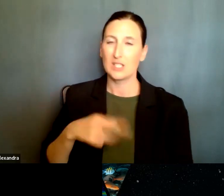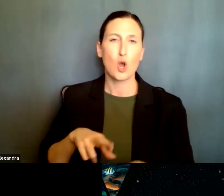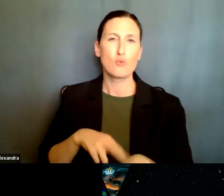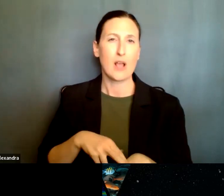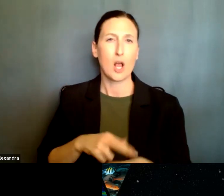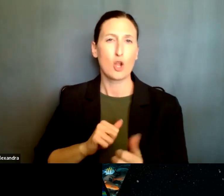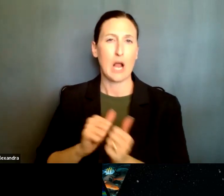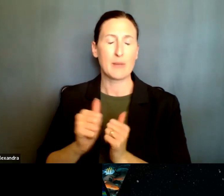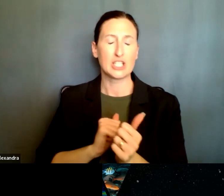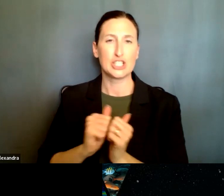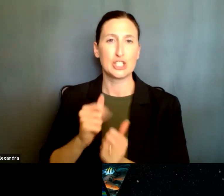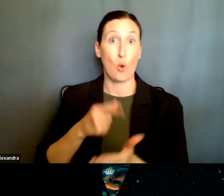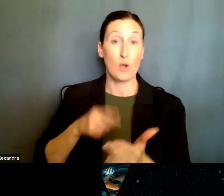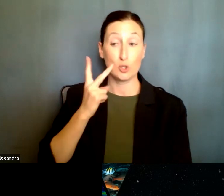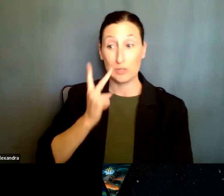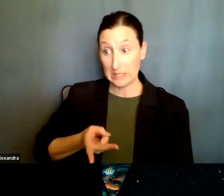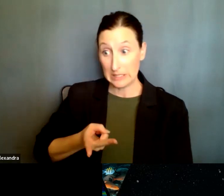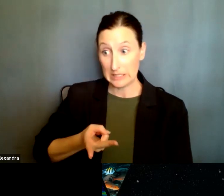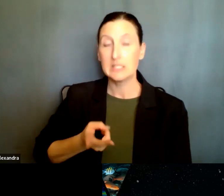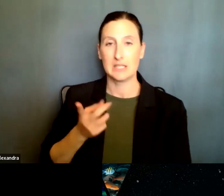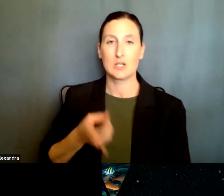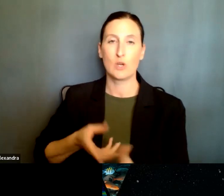and what you see is what you get with the solicitation.